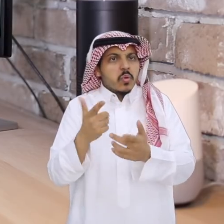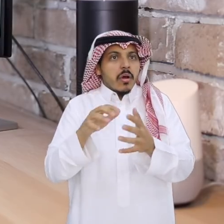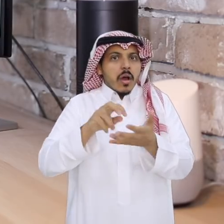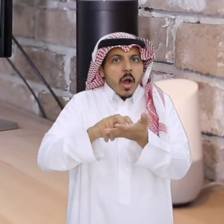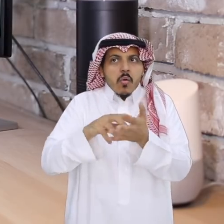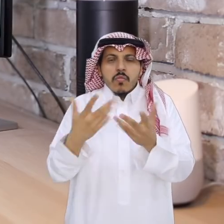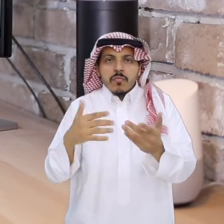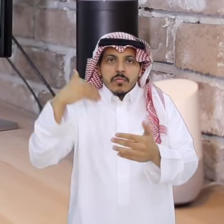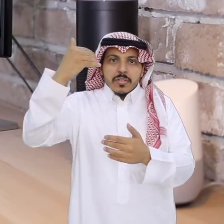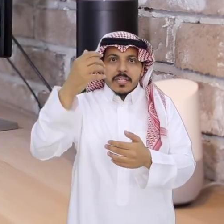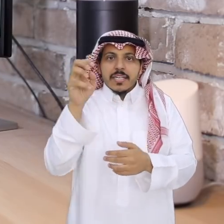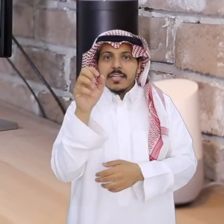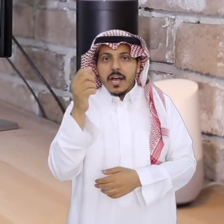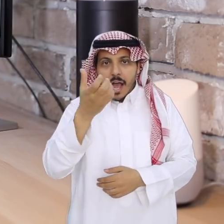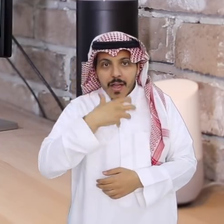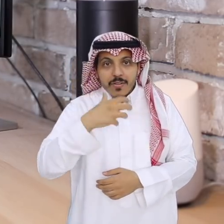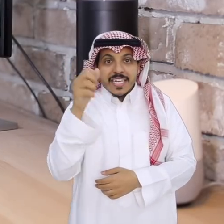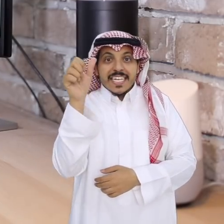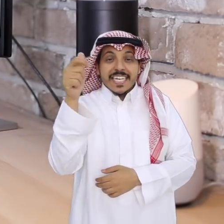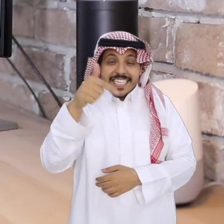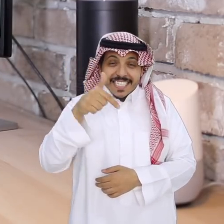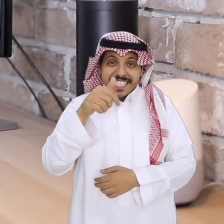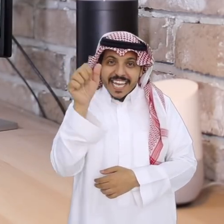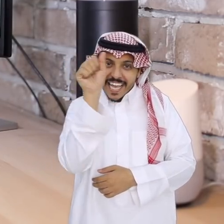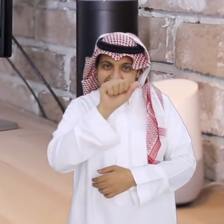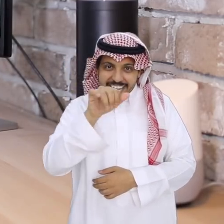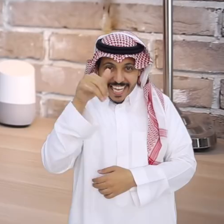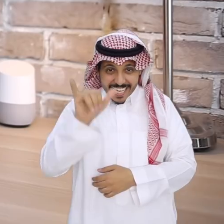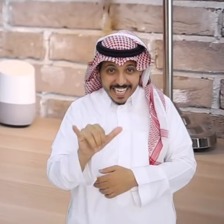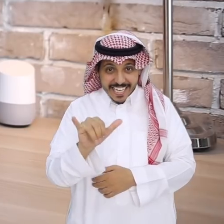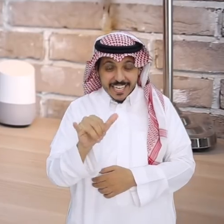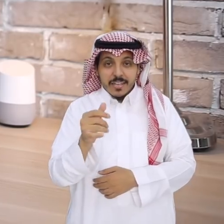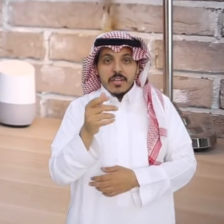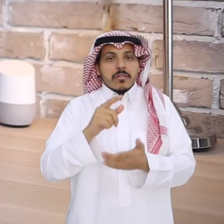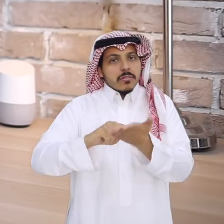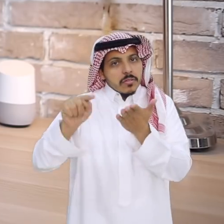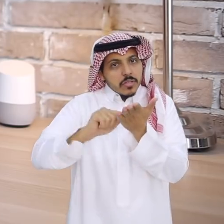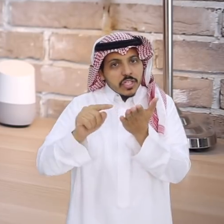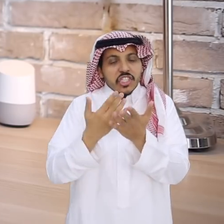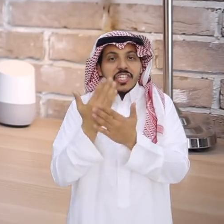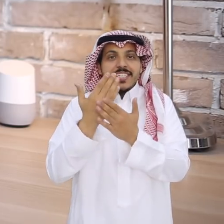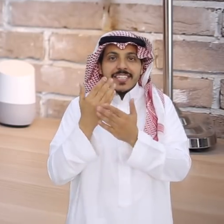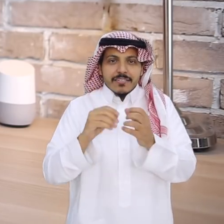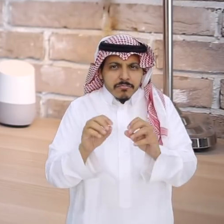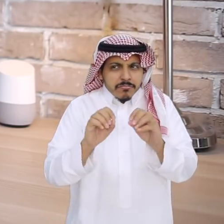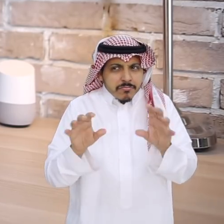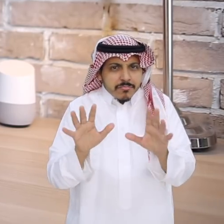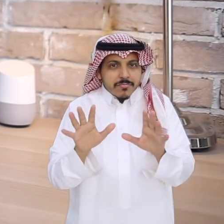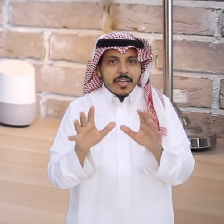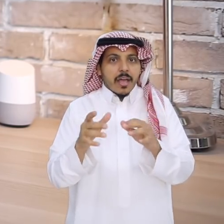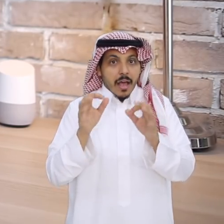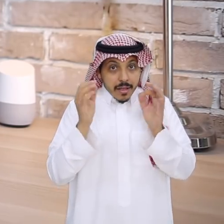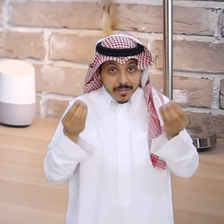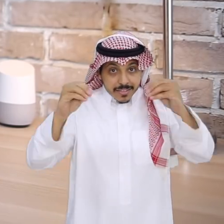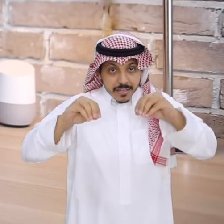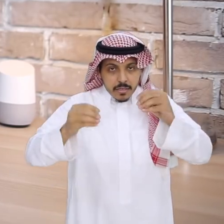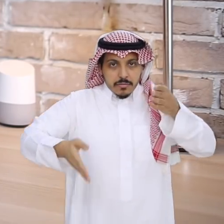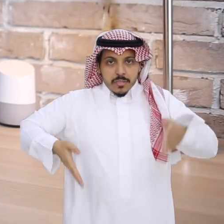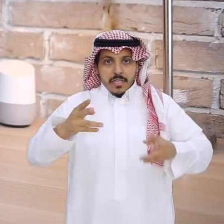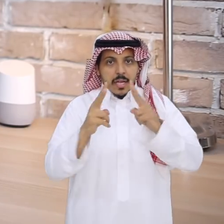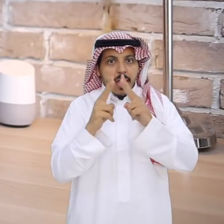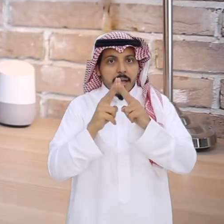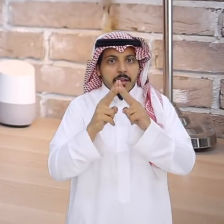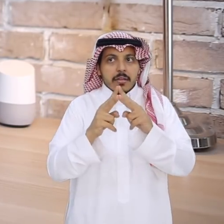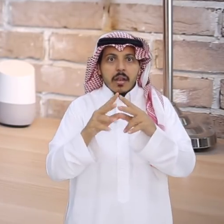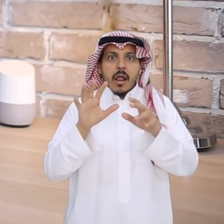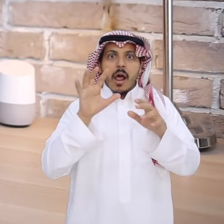What happened with iPhone SE, the new Note and its leaks and we must say that robots will control the world.